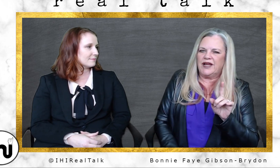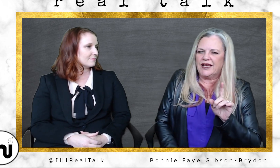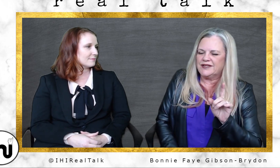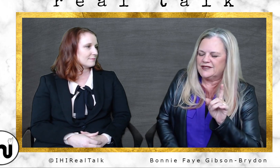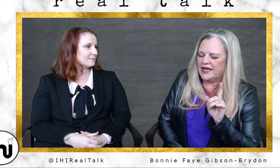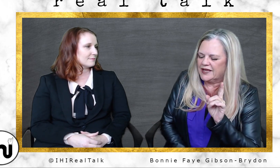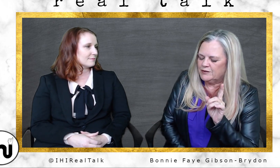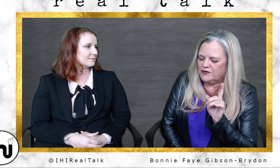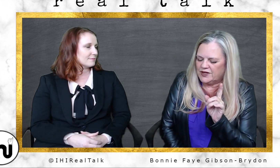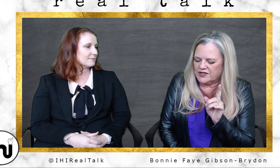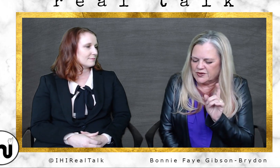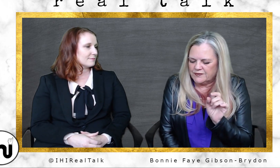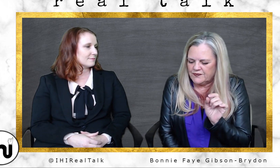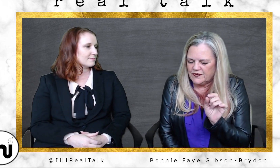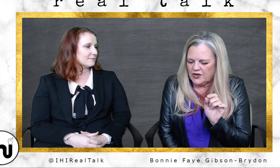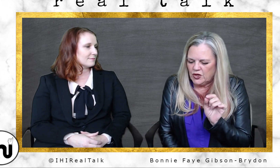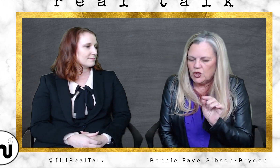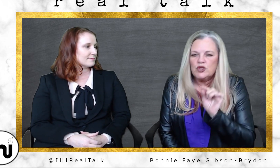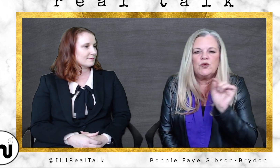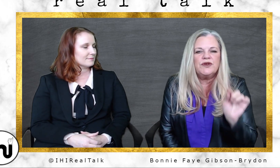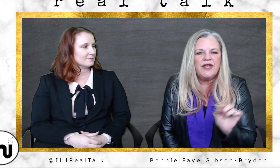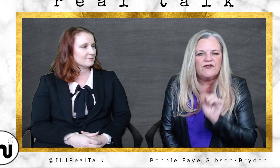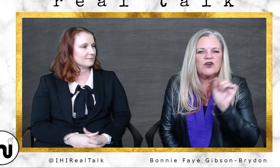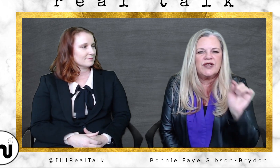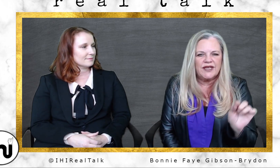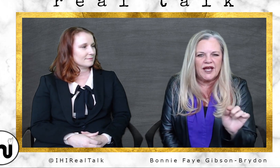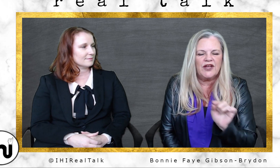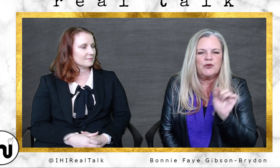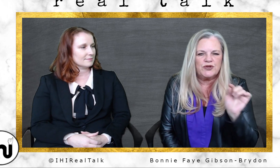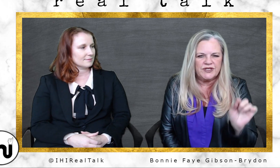got I got to move in on this one. You will never get a hundred percent of